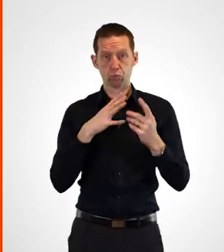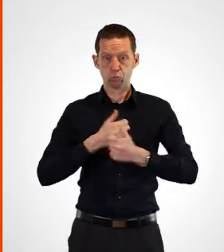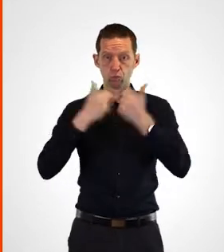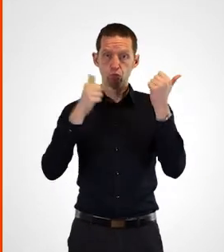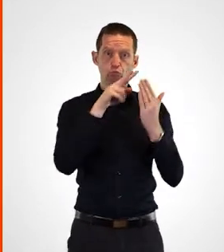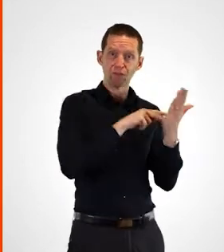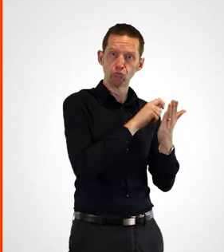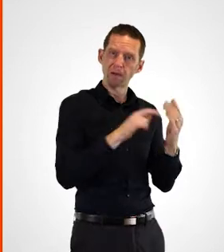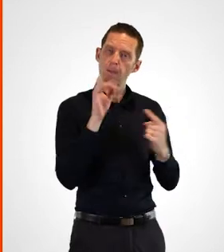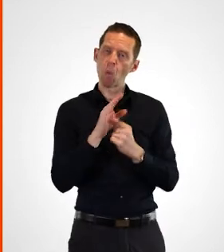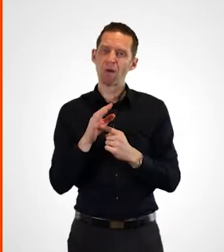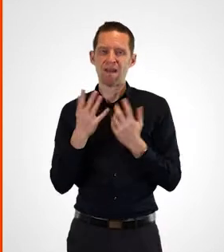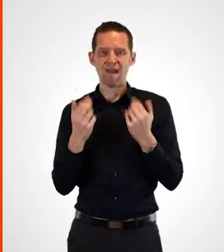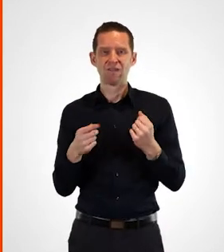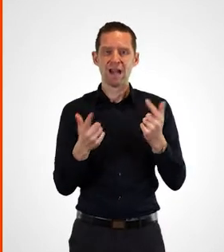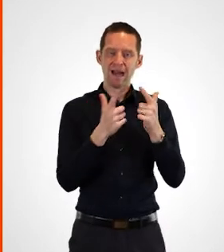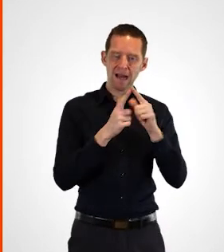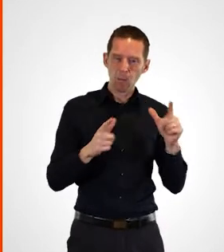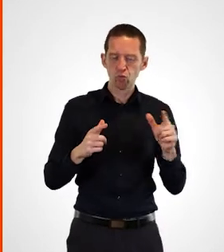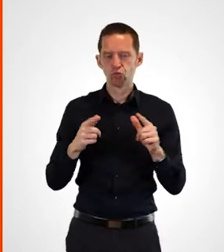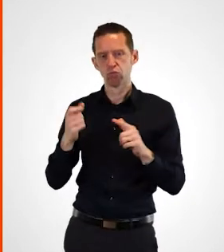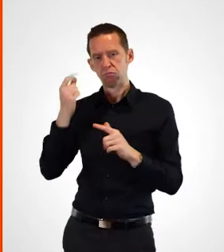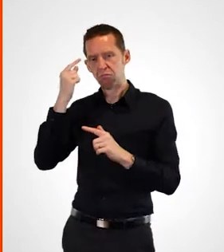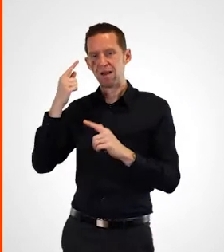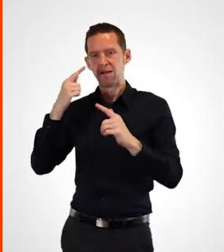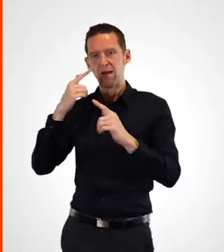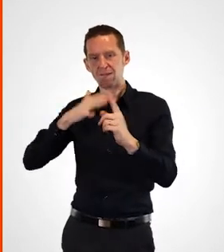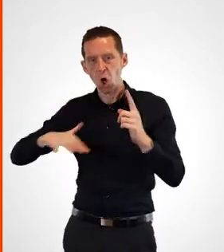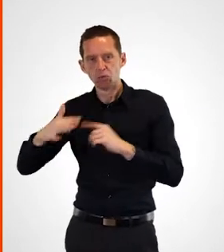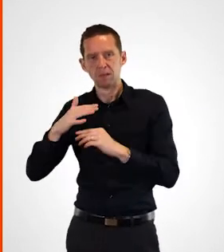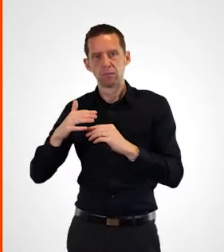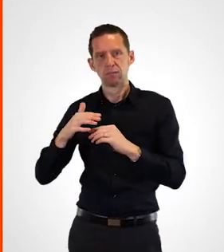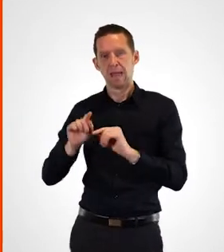writer are important - that language, that more holistic the environment, the outside in,